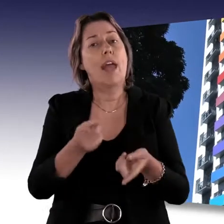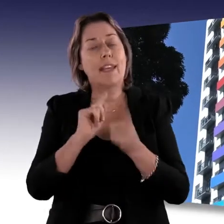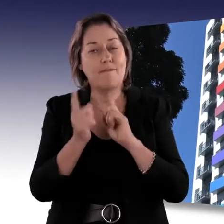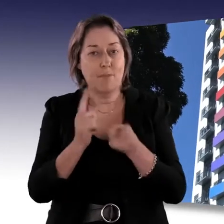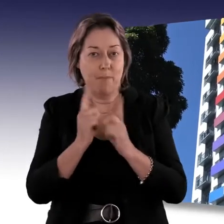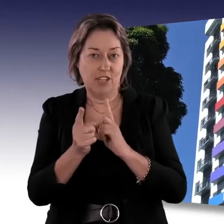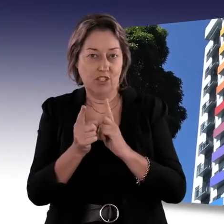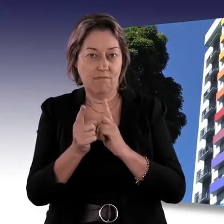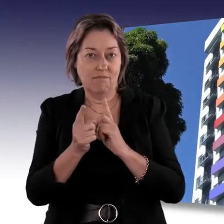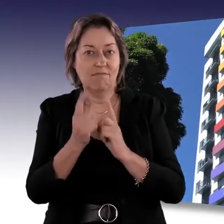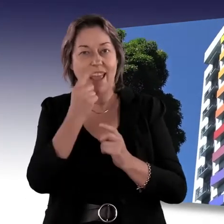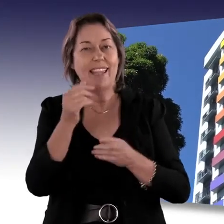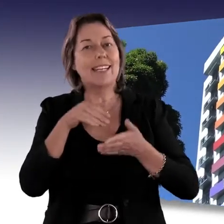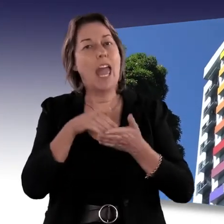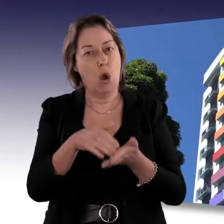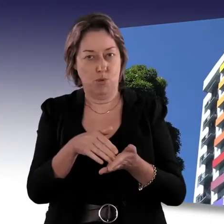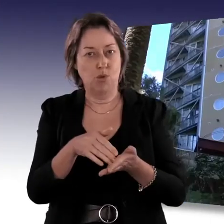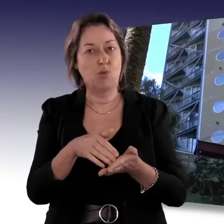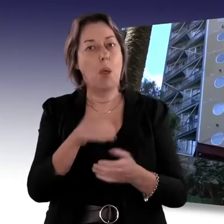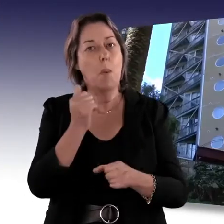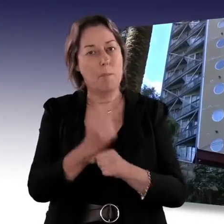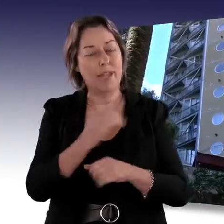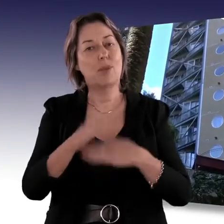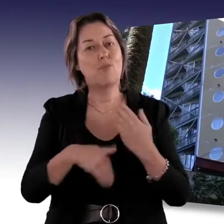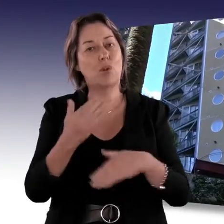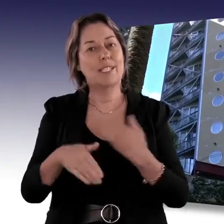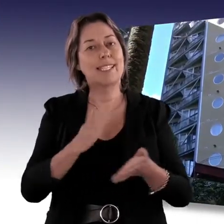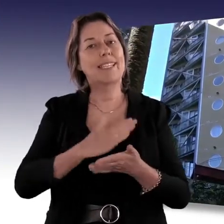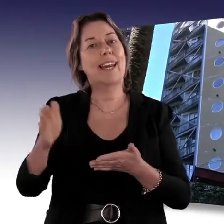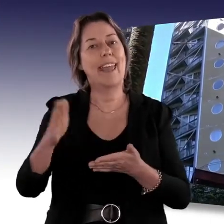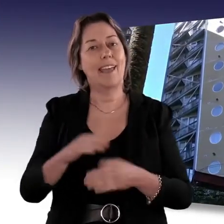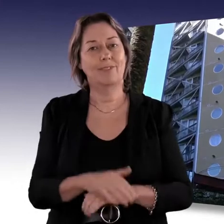We can provide information that can help you make the process clear.